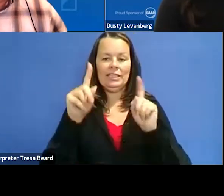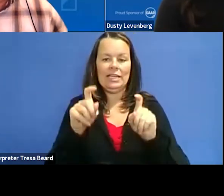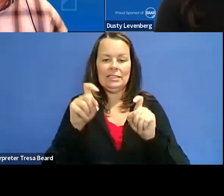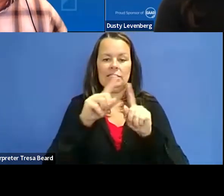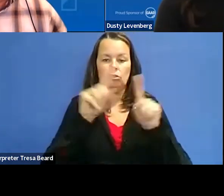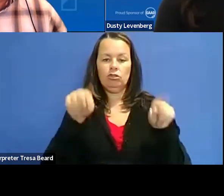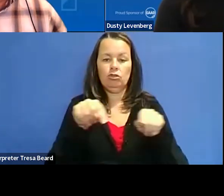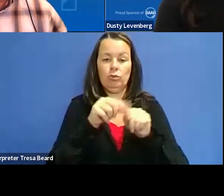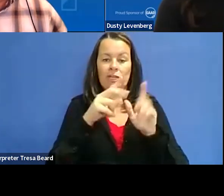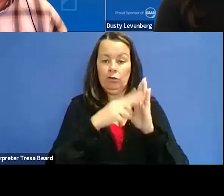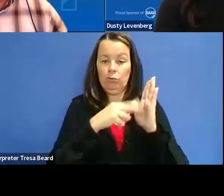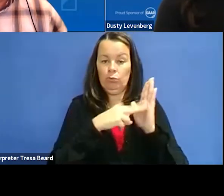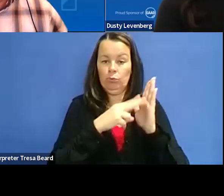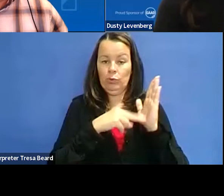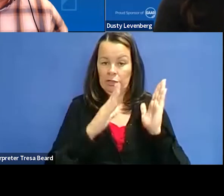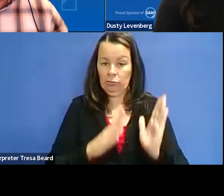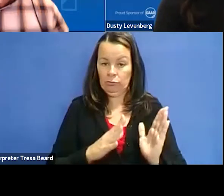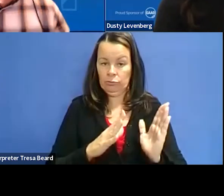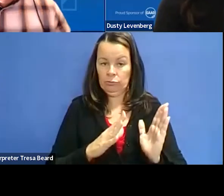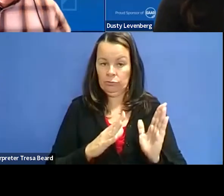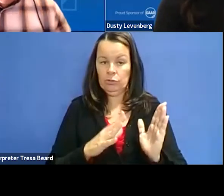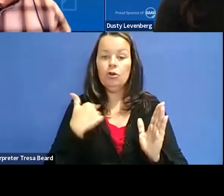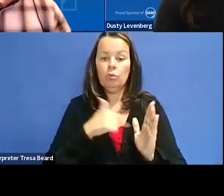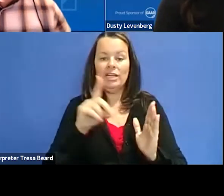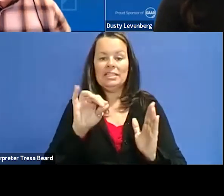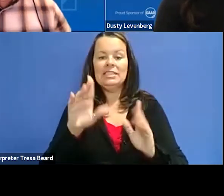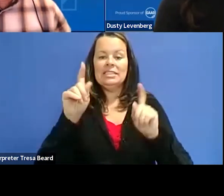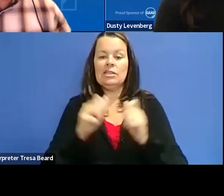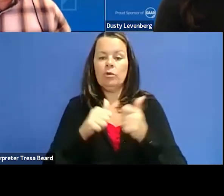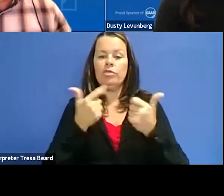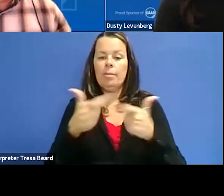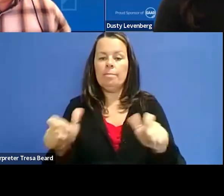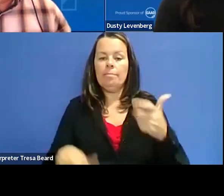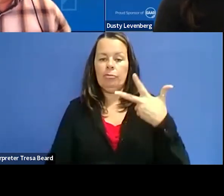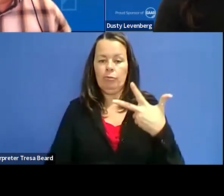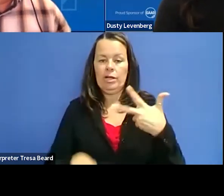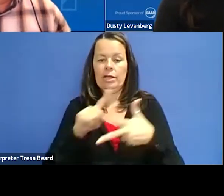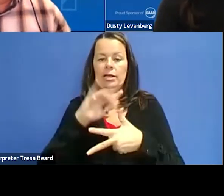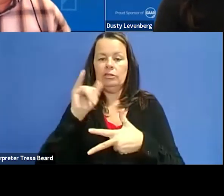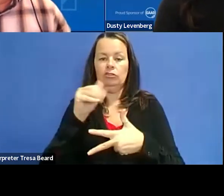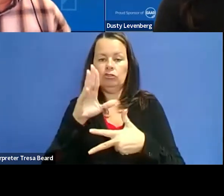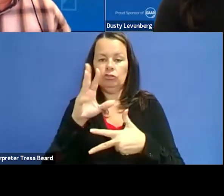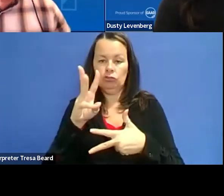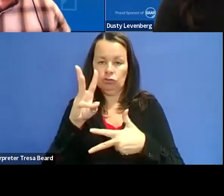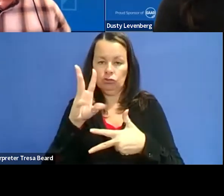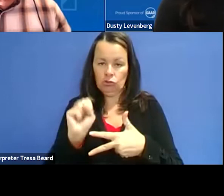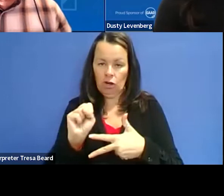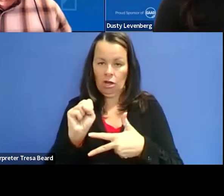We did test with the big three, though. We tested with JAWS, NVDA and voiceover.